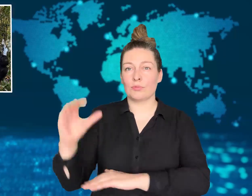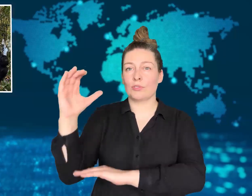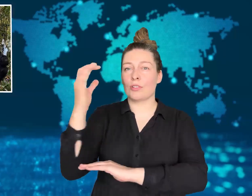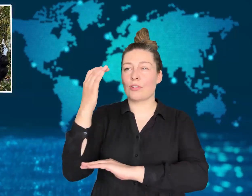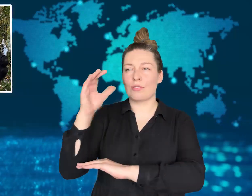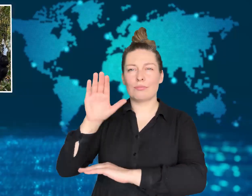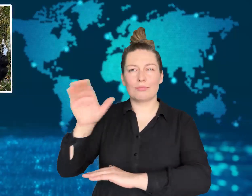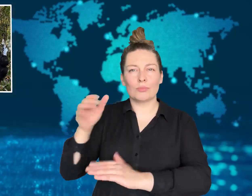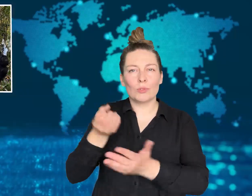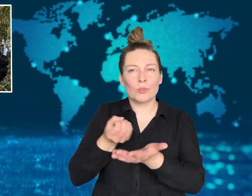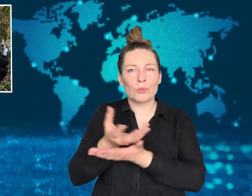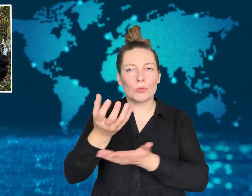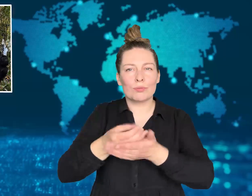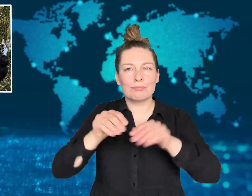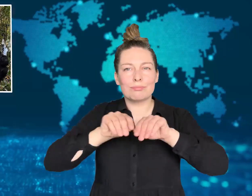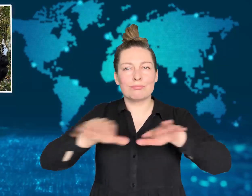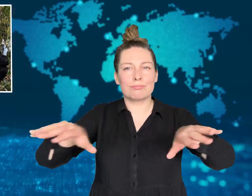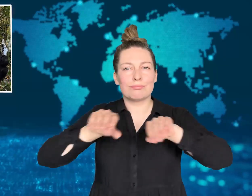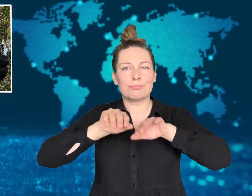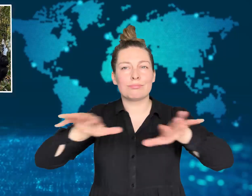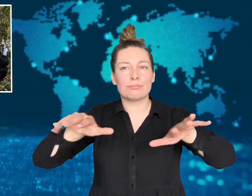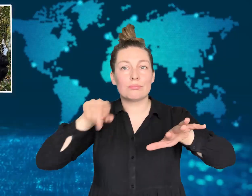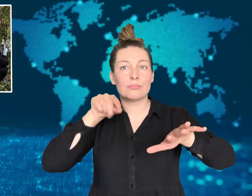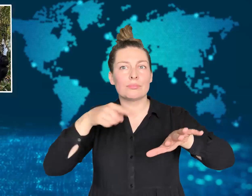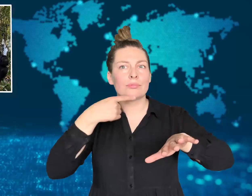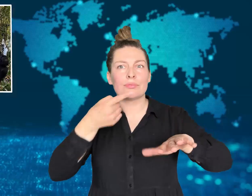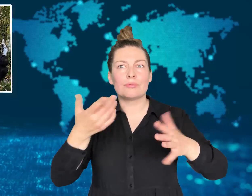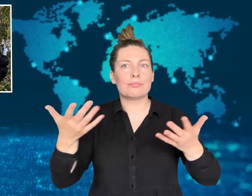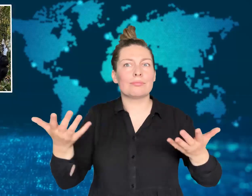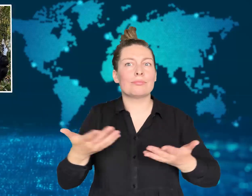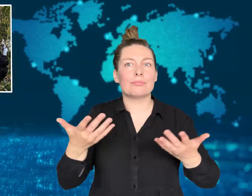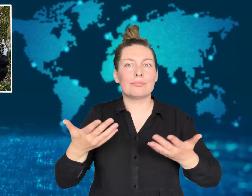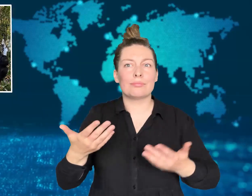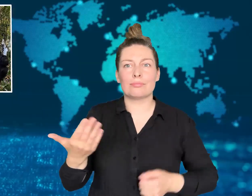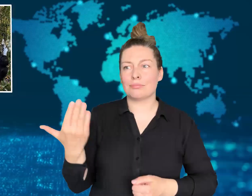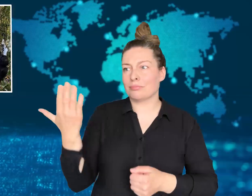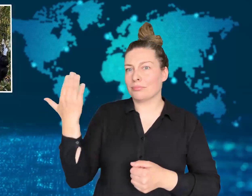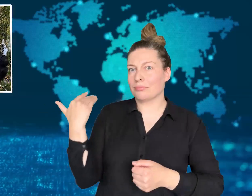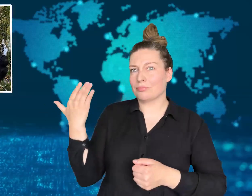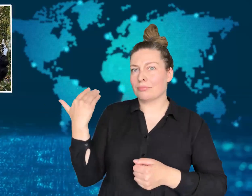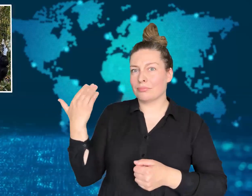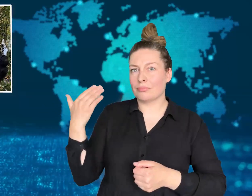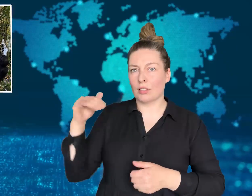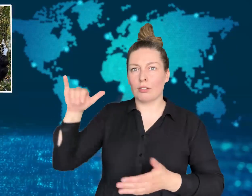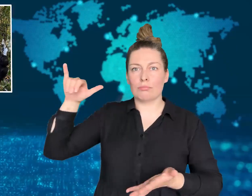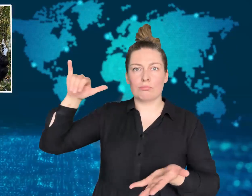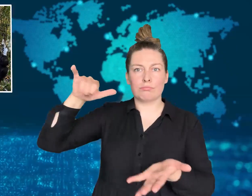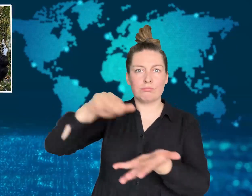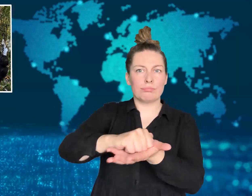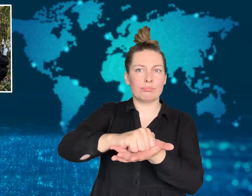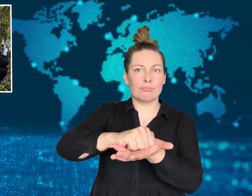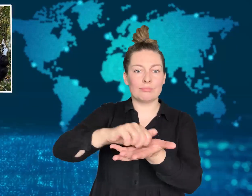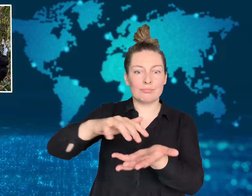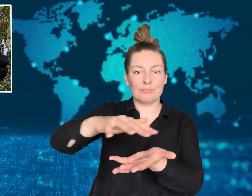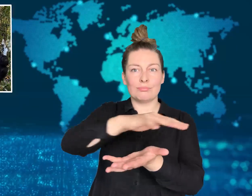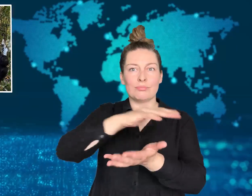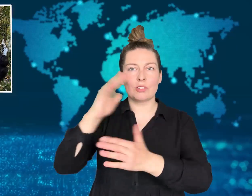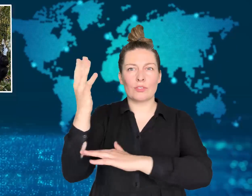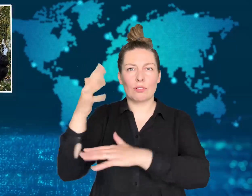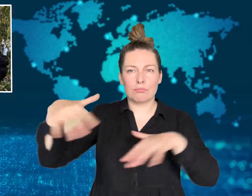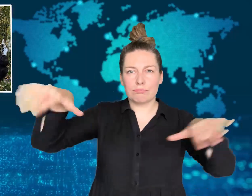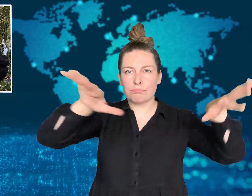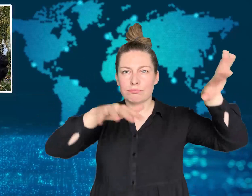found alive in the jungle after a plane crash.